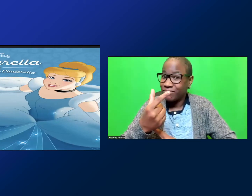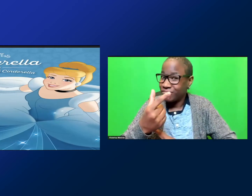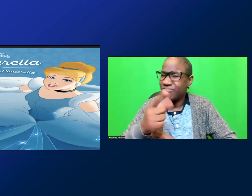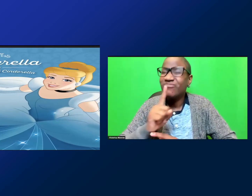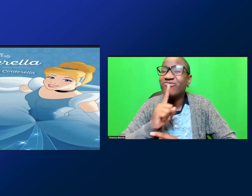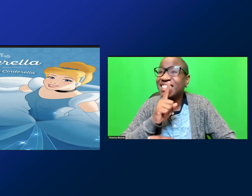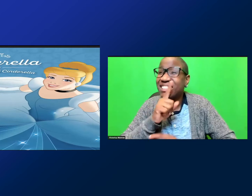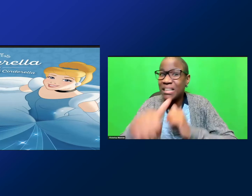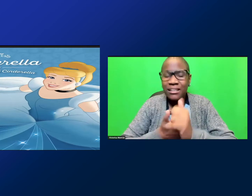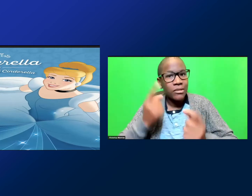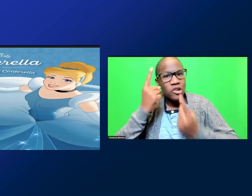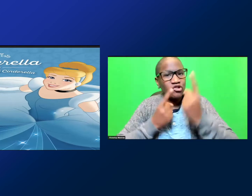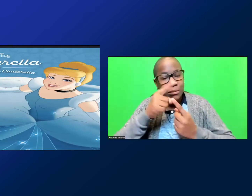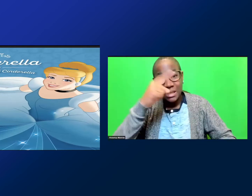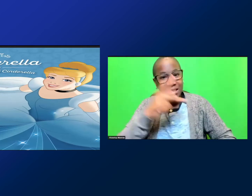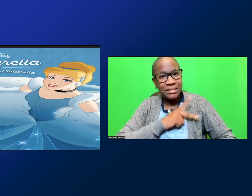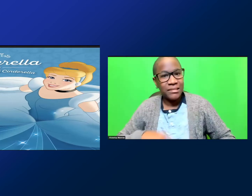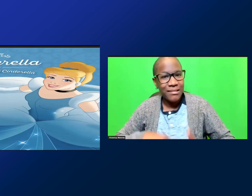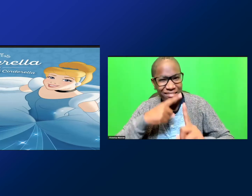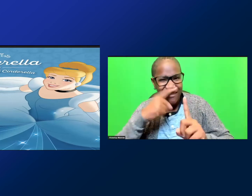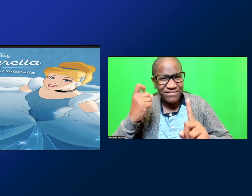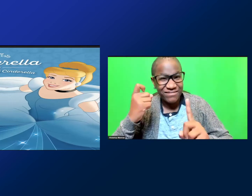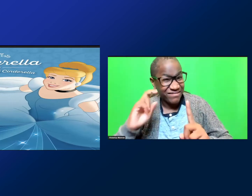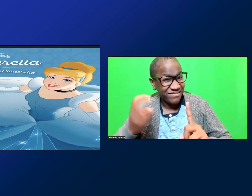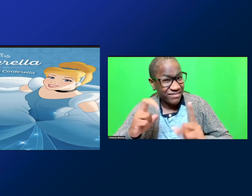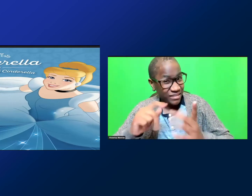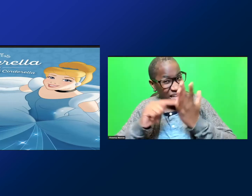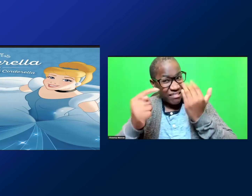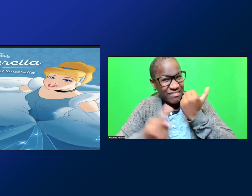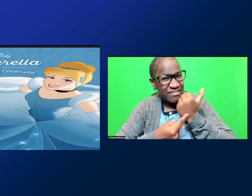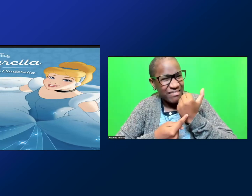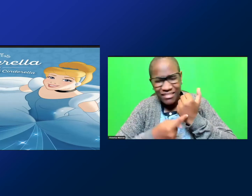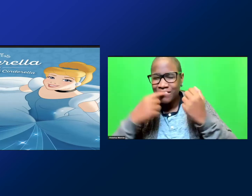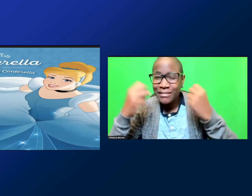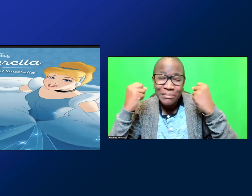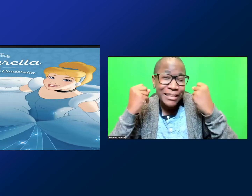of these types of stories with hidden isms even if you look at the disney story of the princess